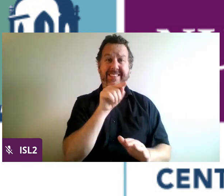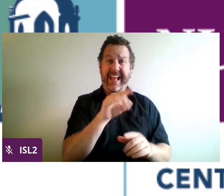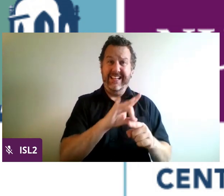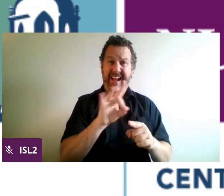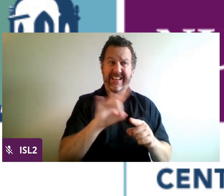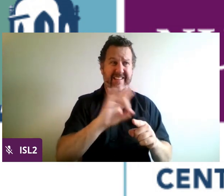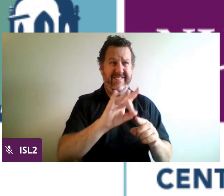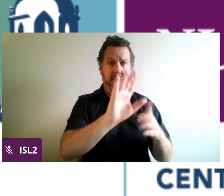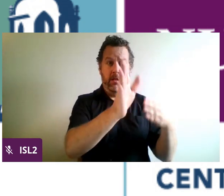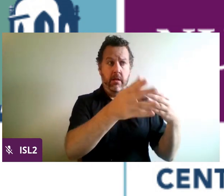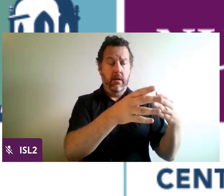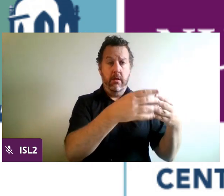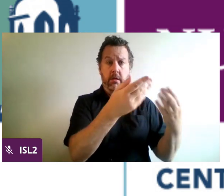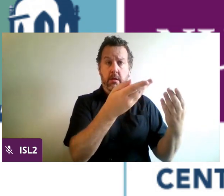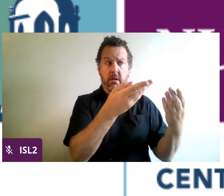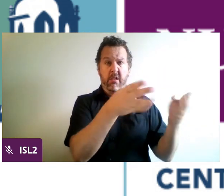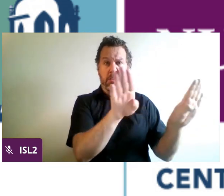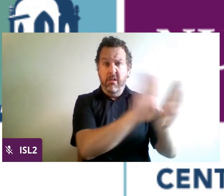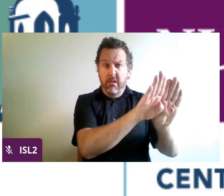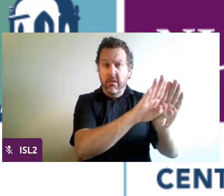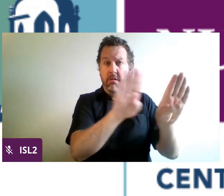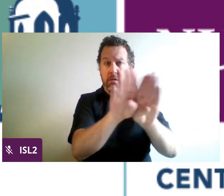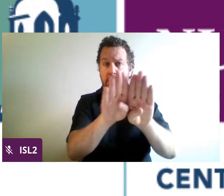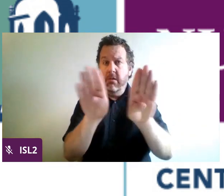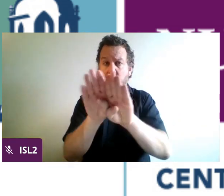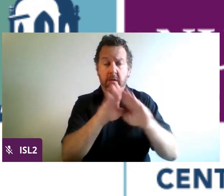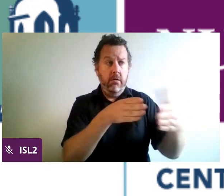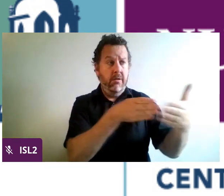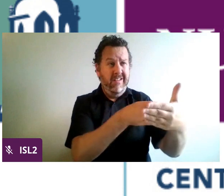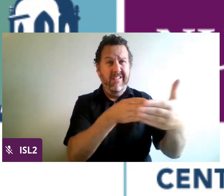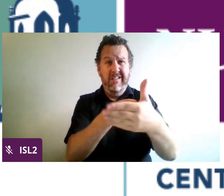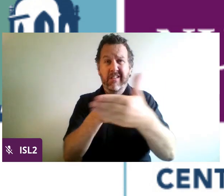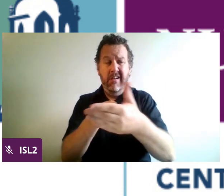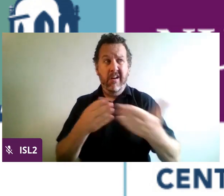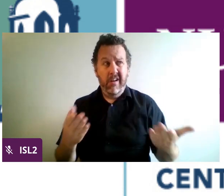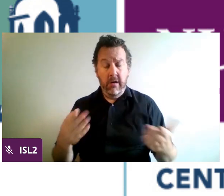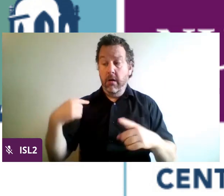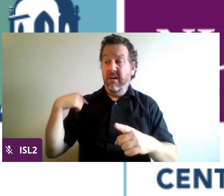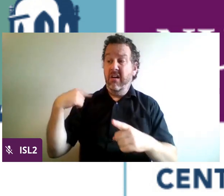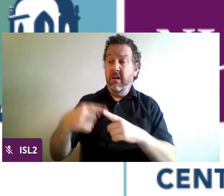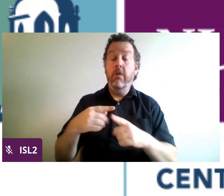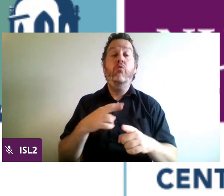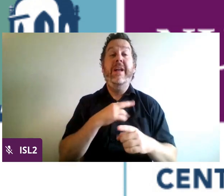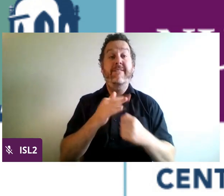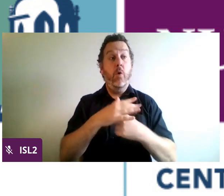inconvenience. Until this period of being locked down